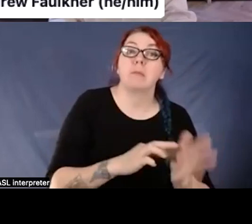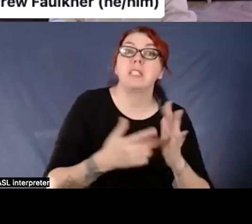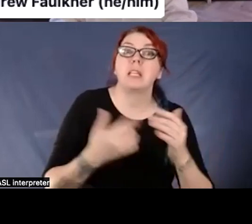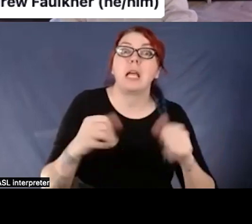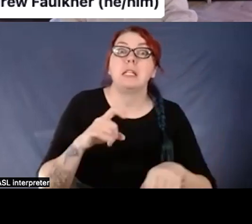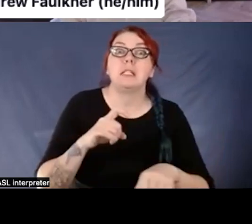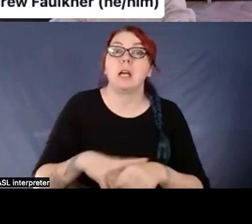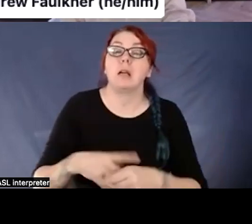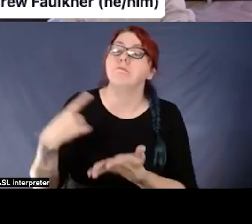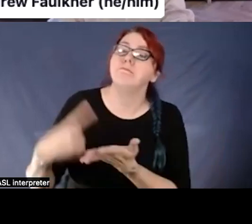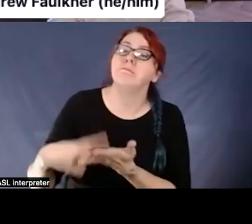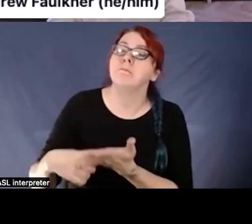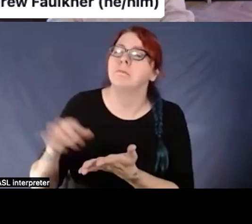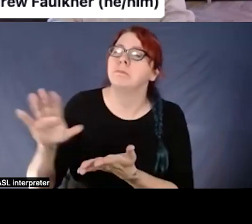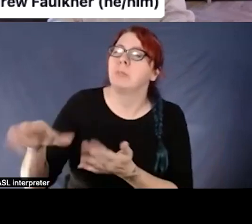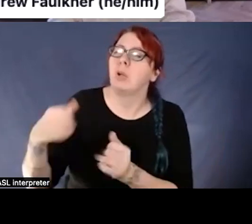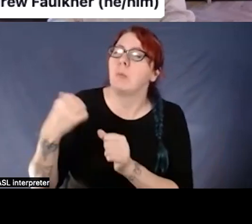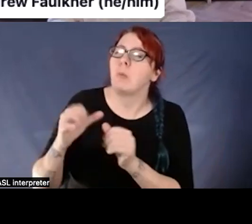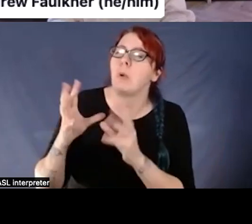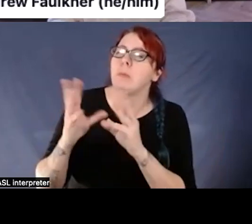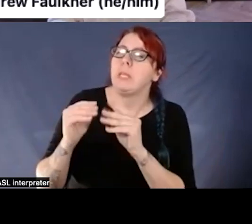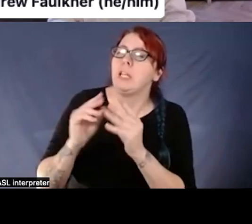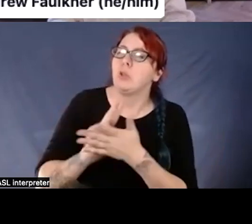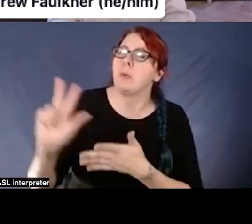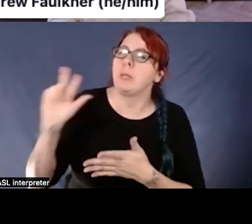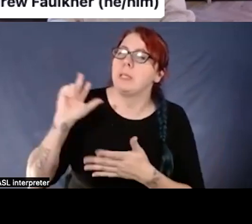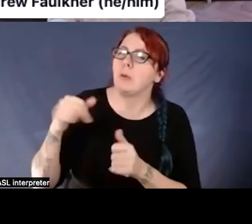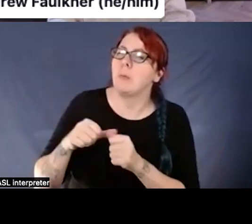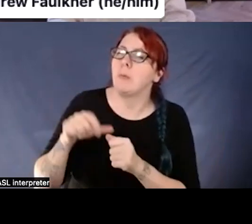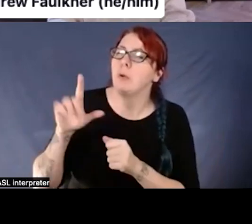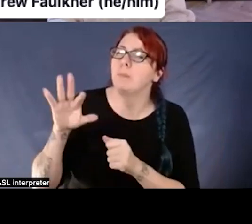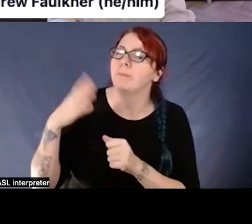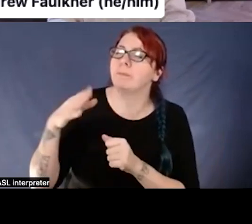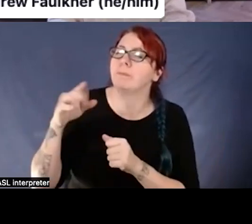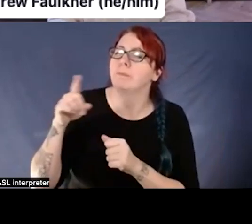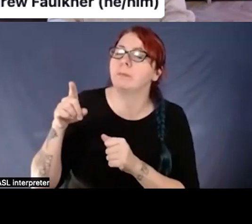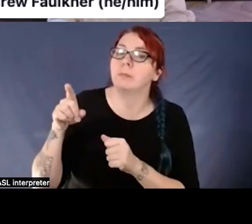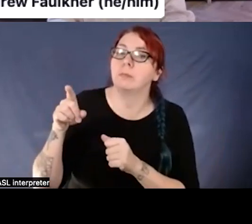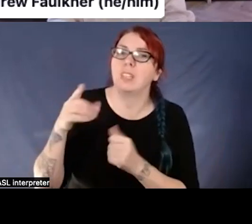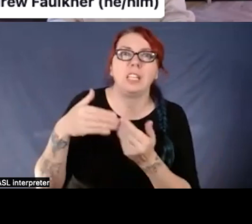I don't wanna pretend like we've invented standing meanings at all, but more so to demonstrate that